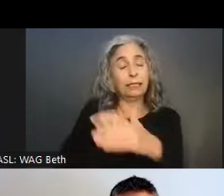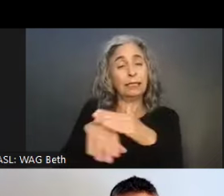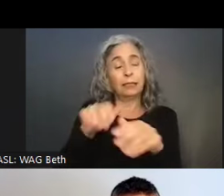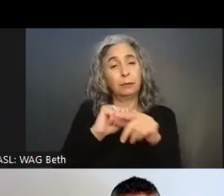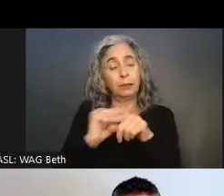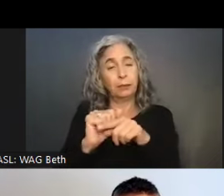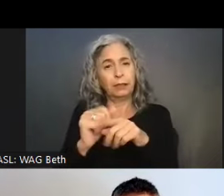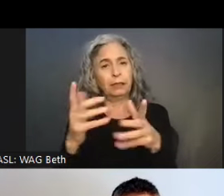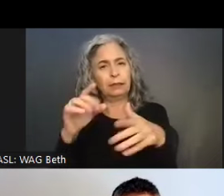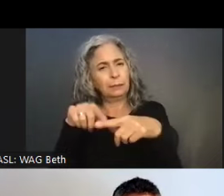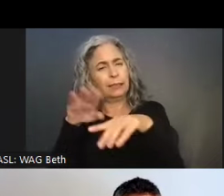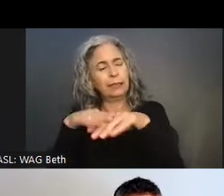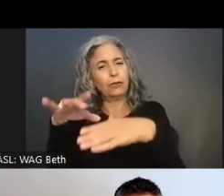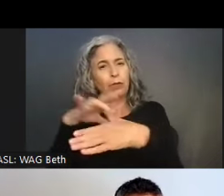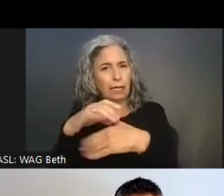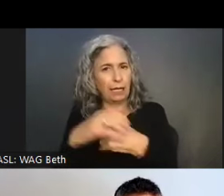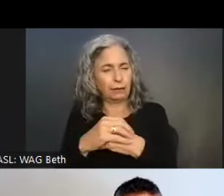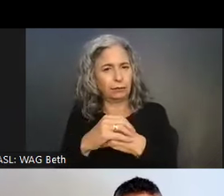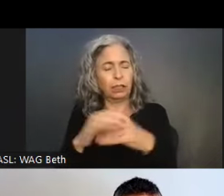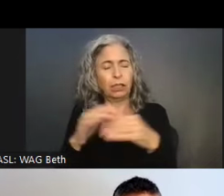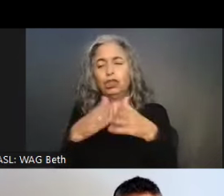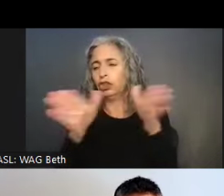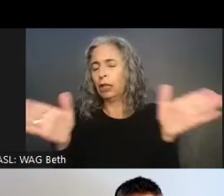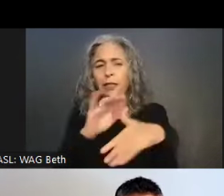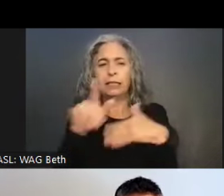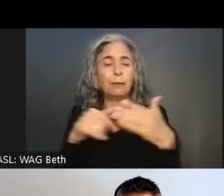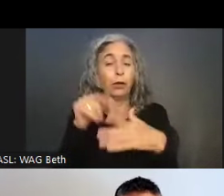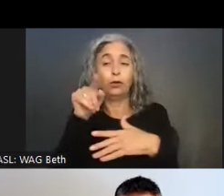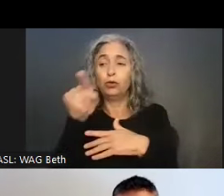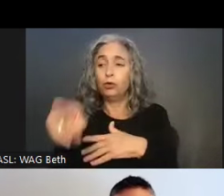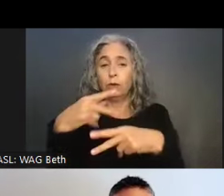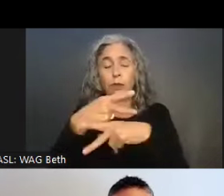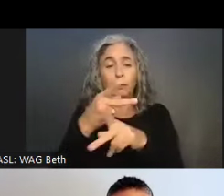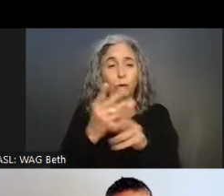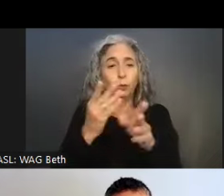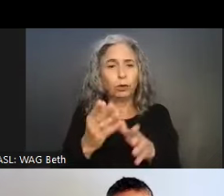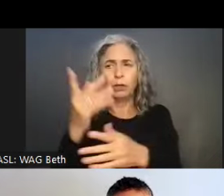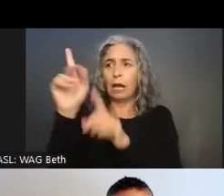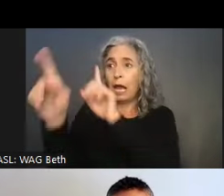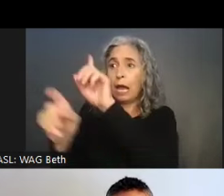context. And generally would be about you as a producer asking your community in some kind of